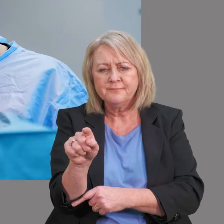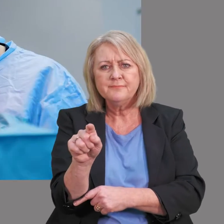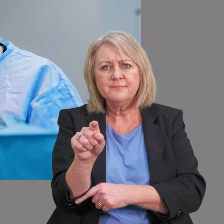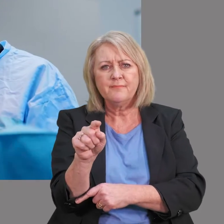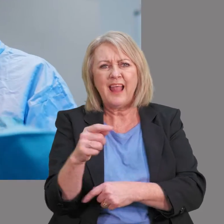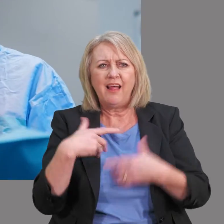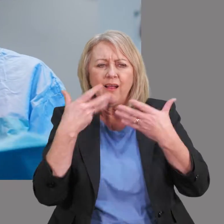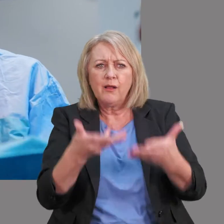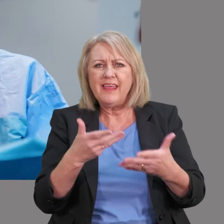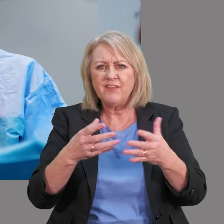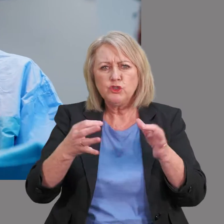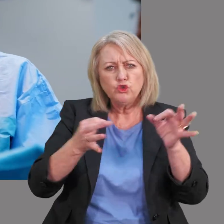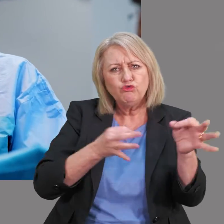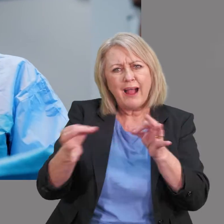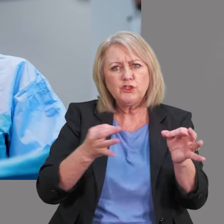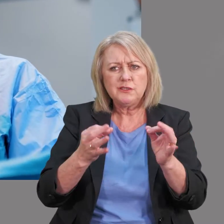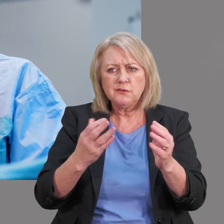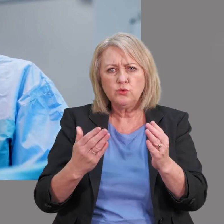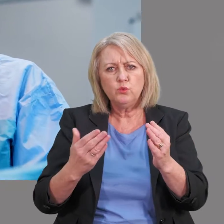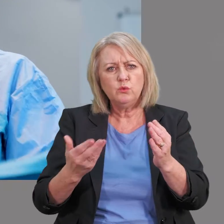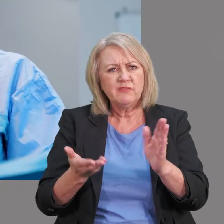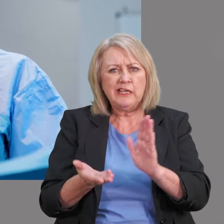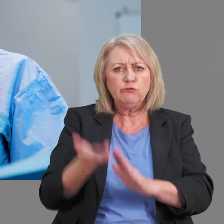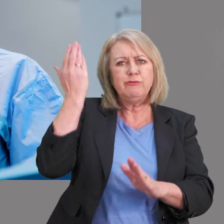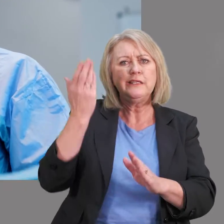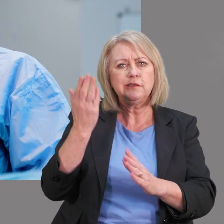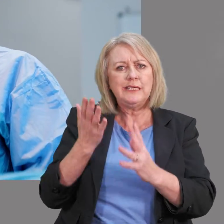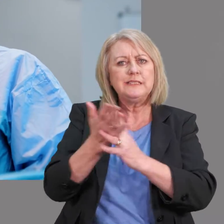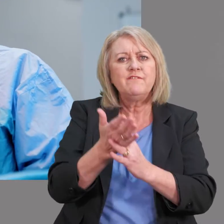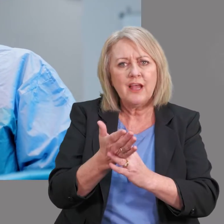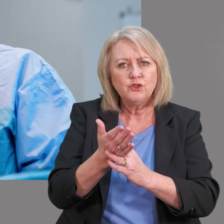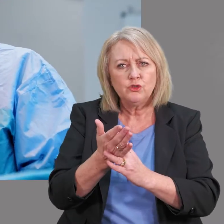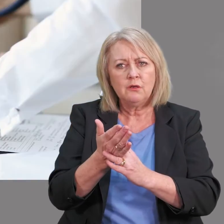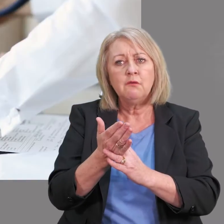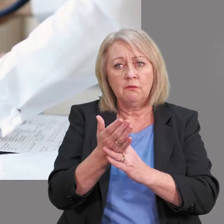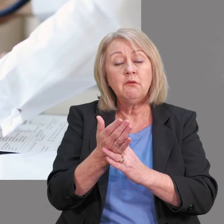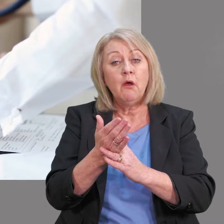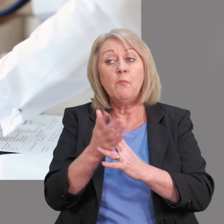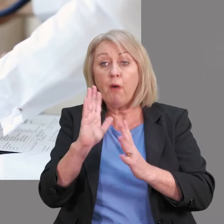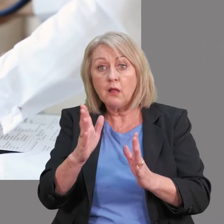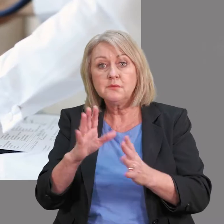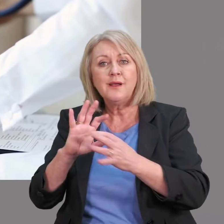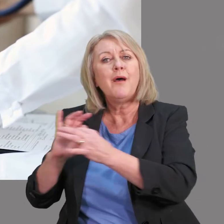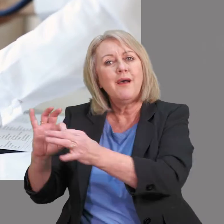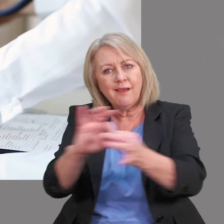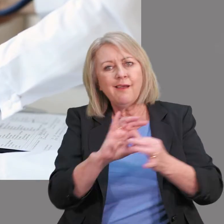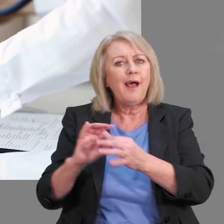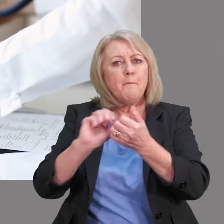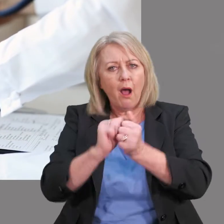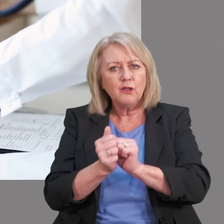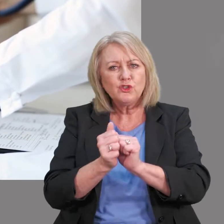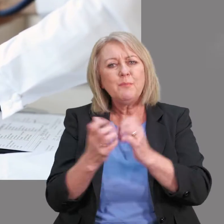and evaluate effective strategies to scale up the effective interventions. All done in partnership